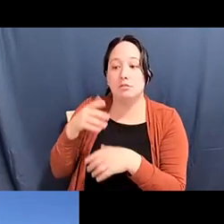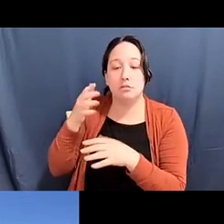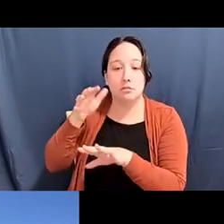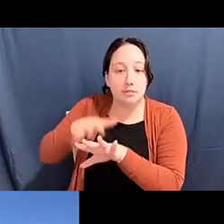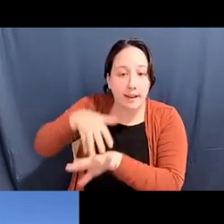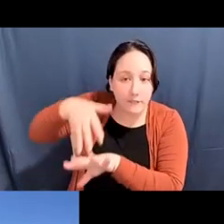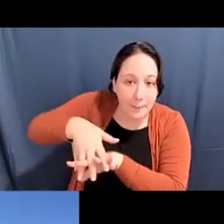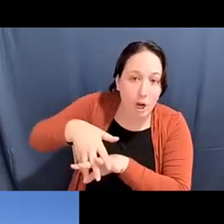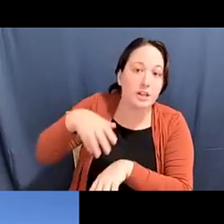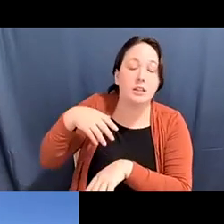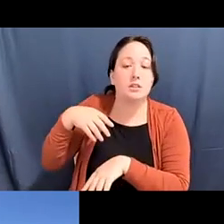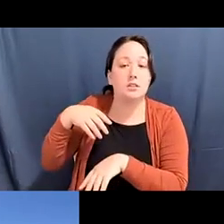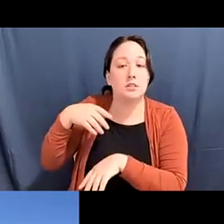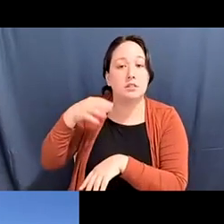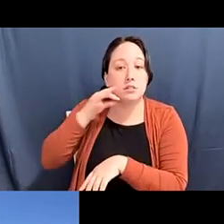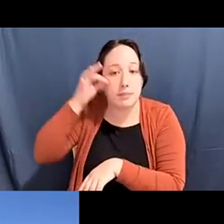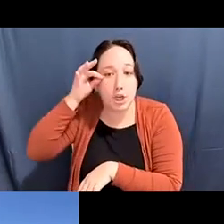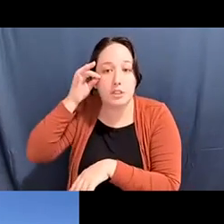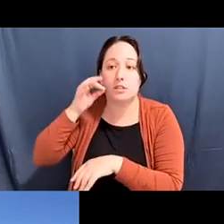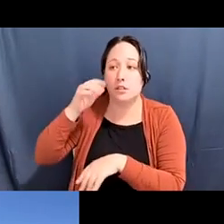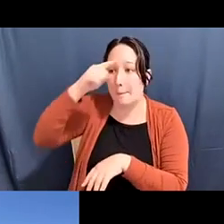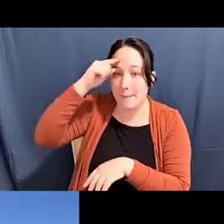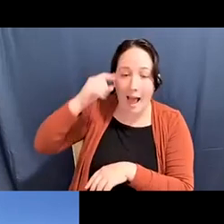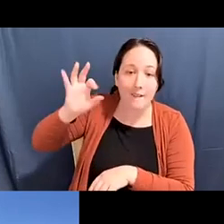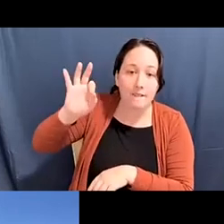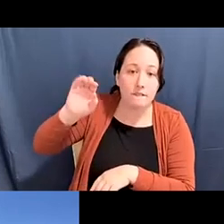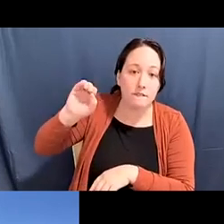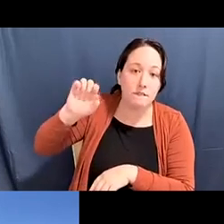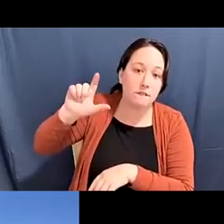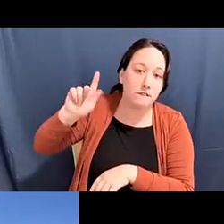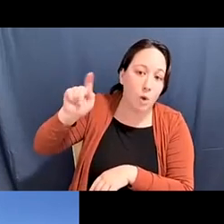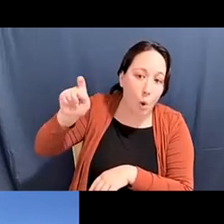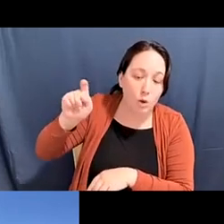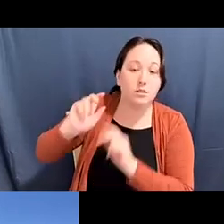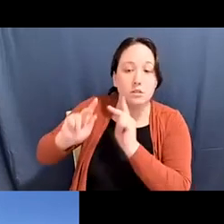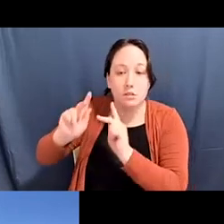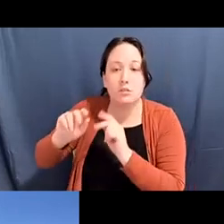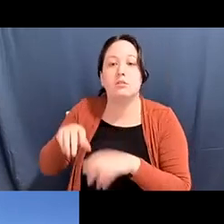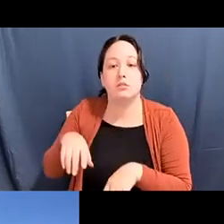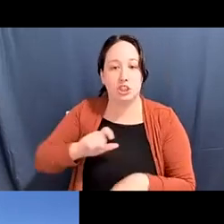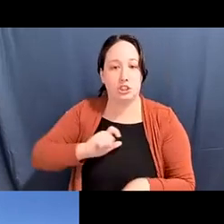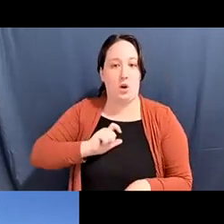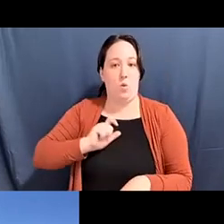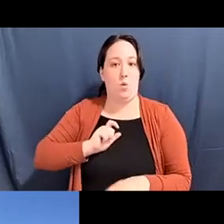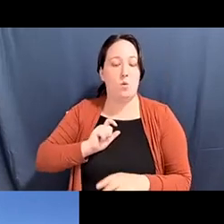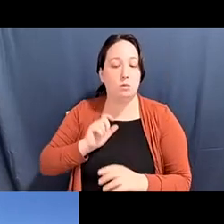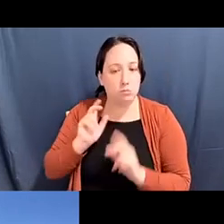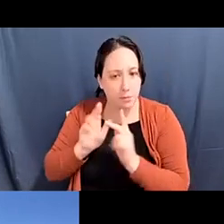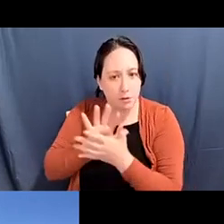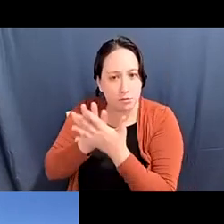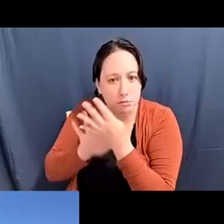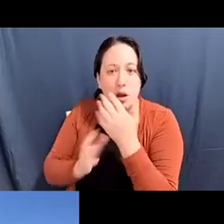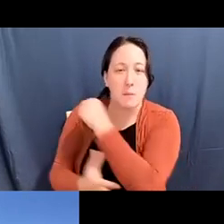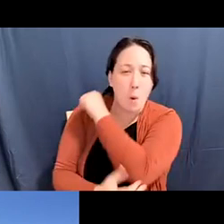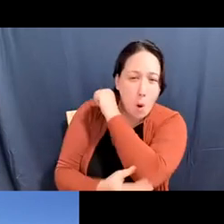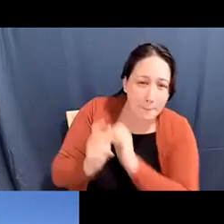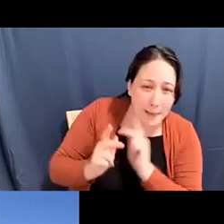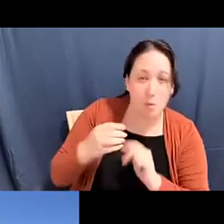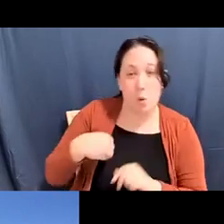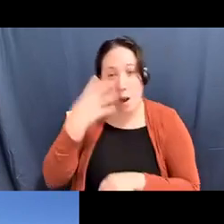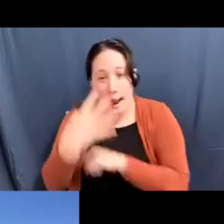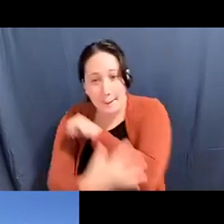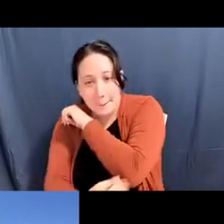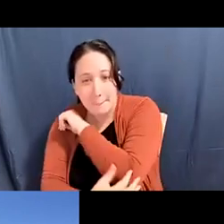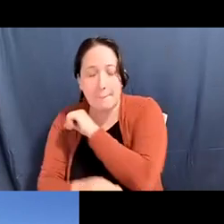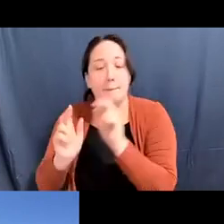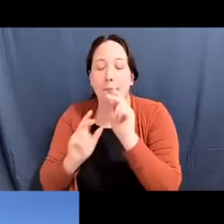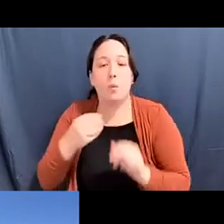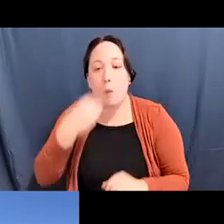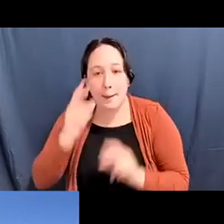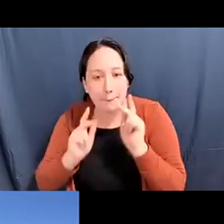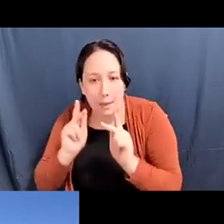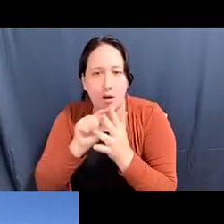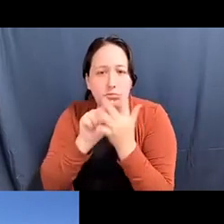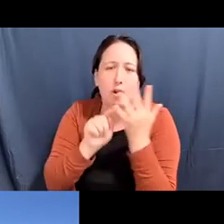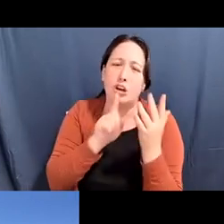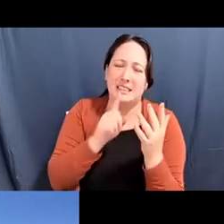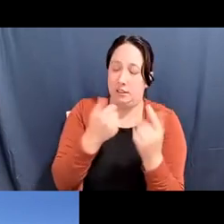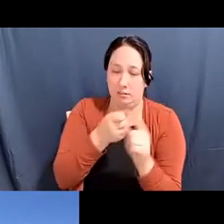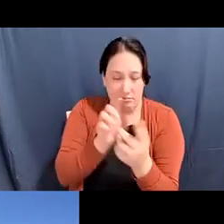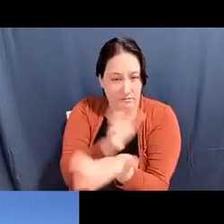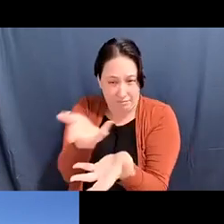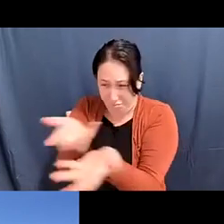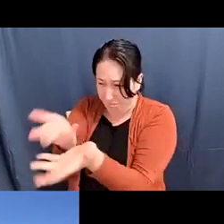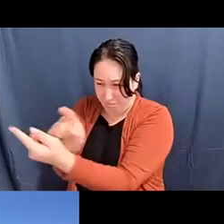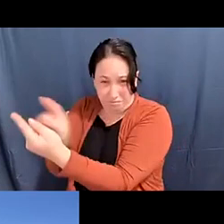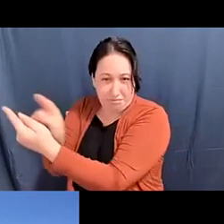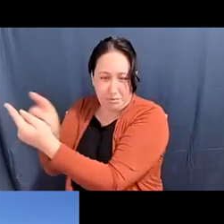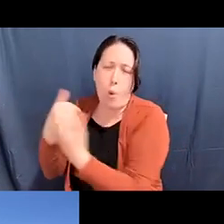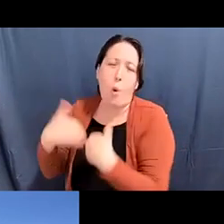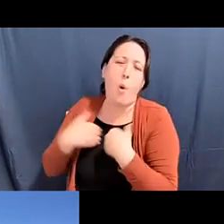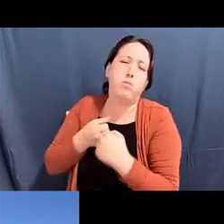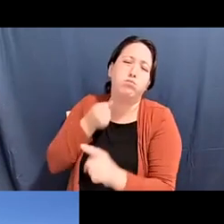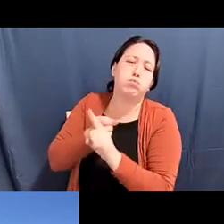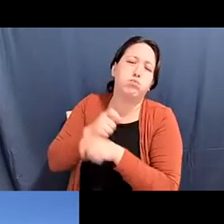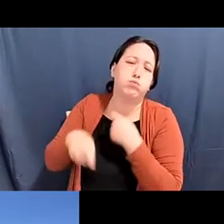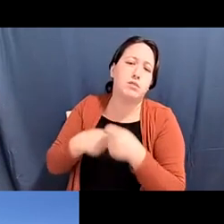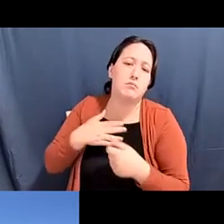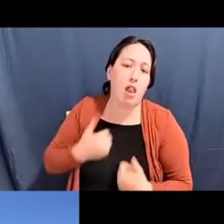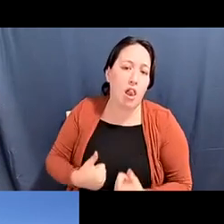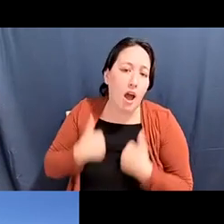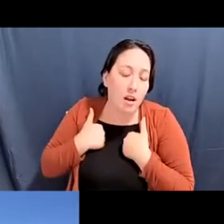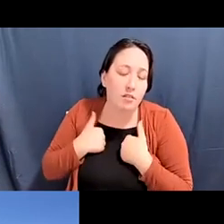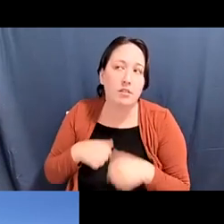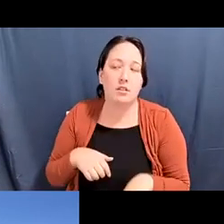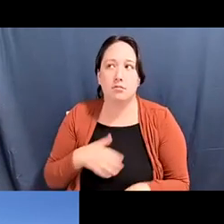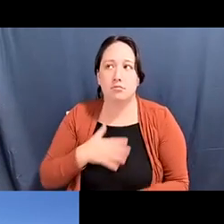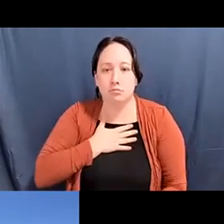Alex Tom he/him: laytin.. Latinx, called them Chicanos back then, other Asian Americans, poor folks, white folks and it really trans... transformed my life, and so, from that point on, I really had a commitment to racial solidarity.